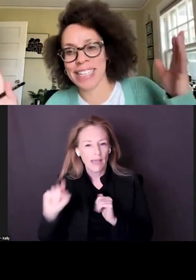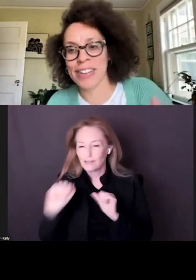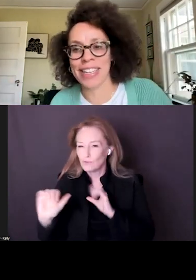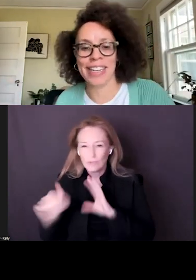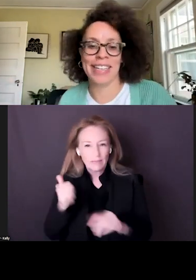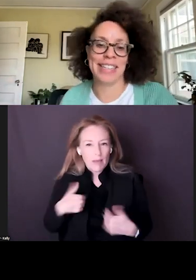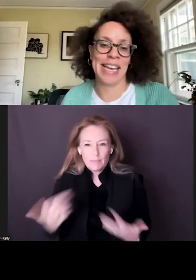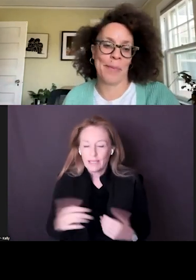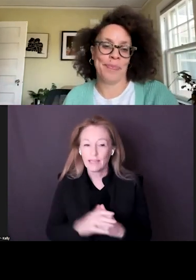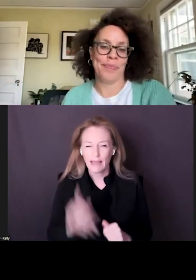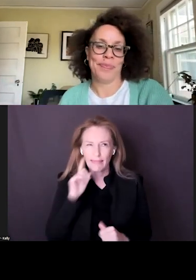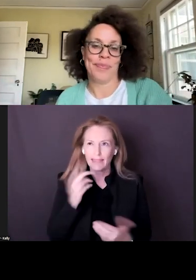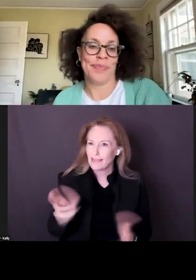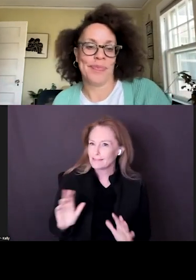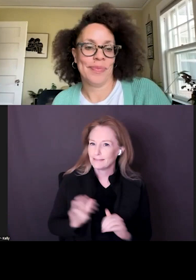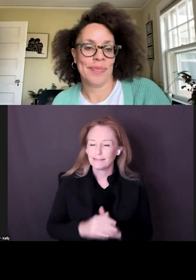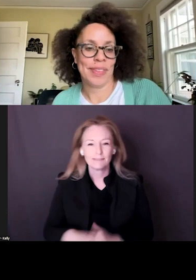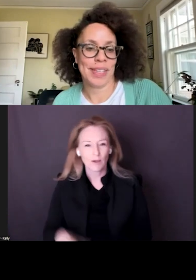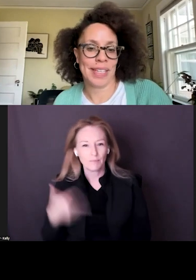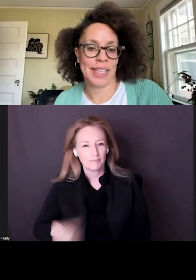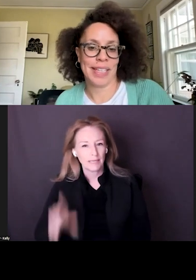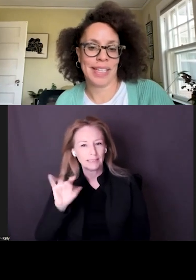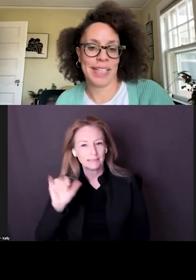THINK. TIA DOLE. THANK YOU.